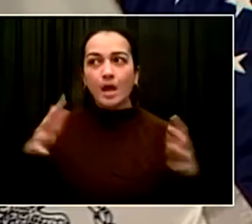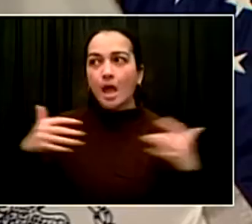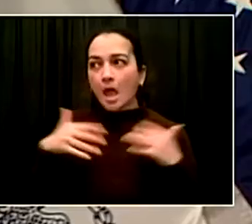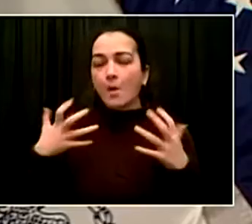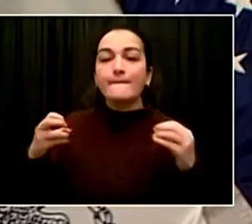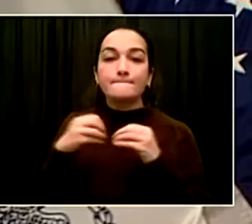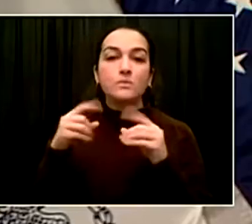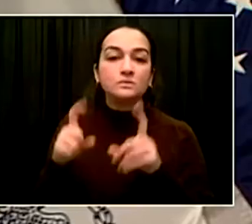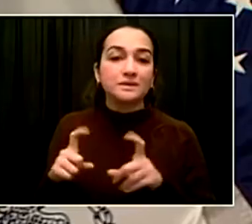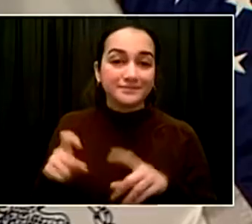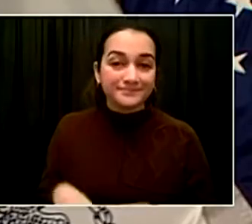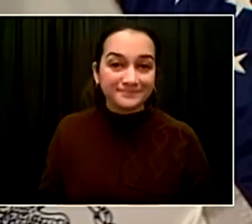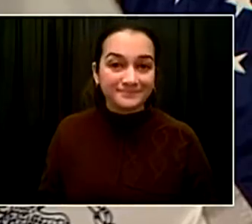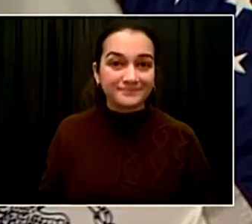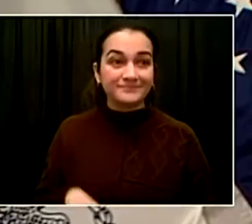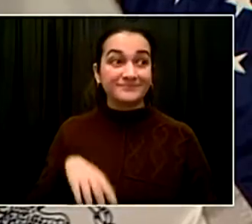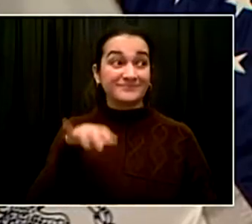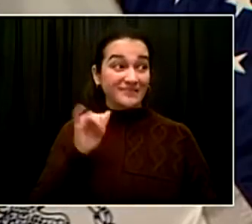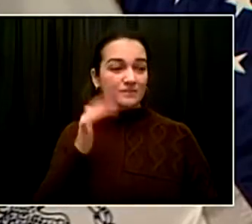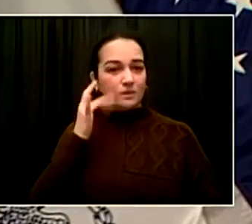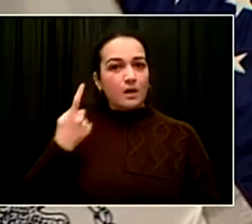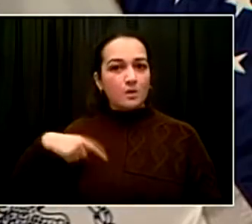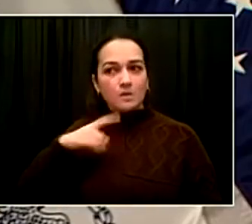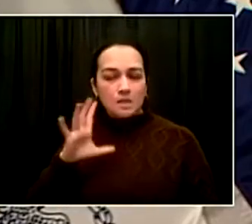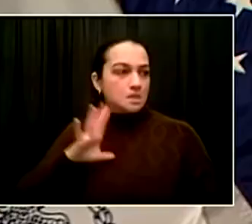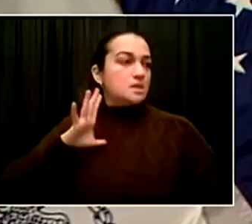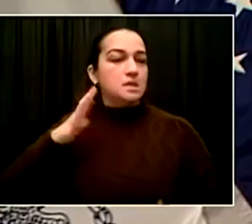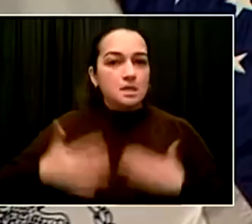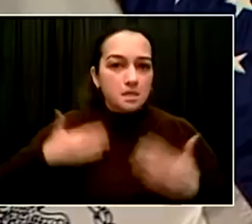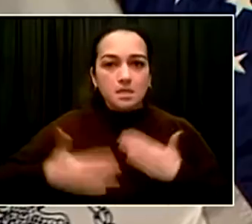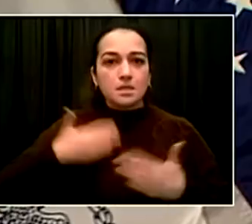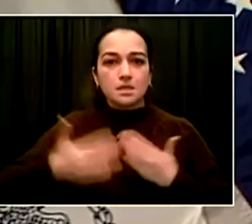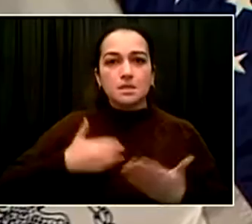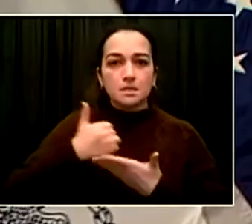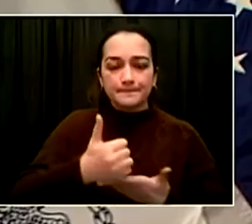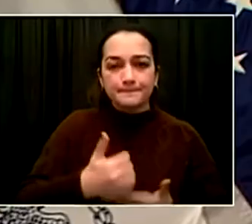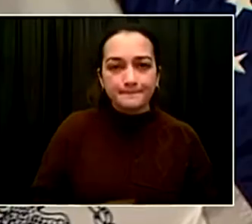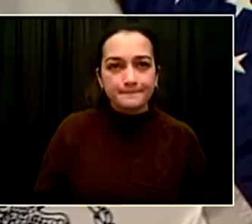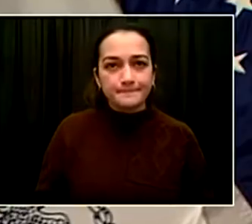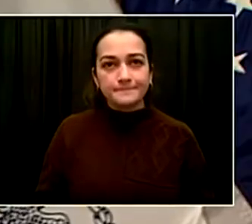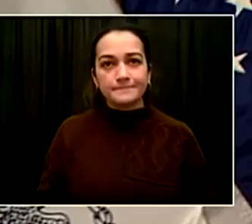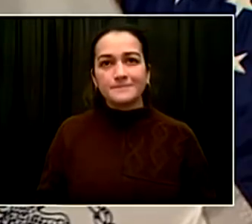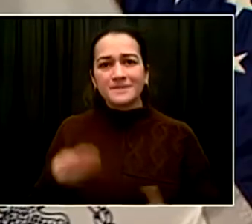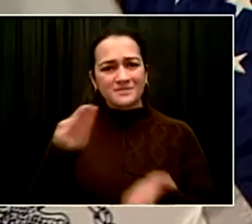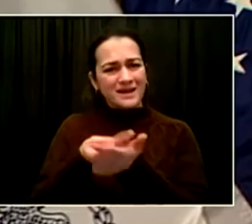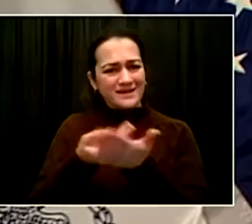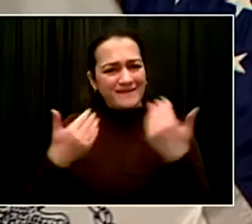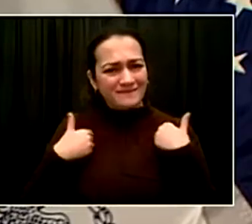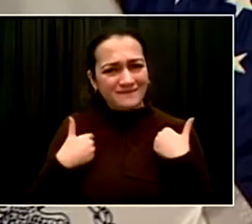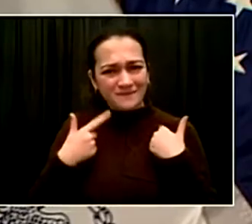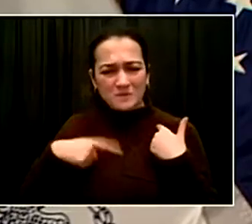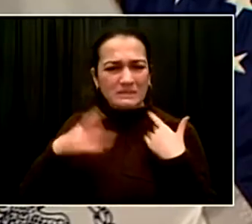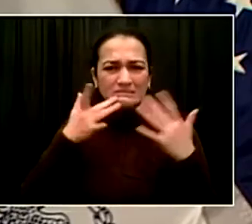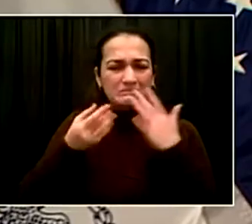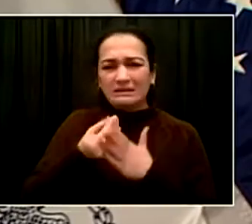CASES AND WE'LL QUICKLY BE ABLE TO MAKE ADJUST WANTS MENTS AND IT'S NOT A BUDGET QUESTION.